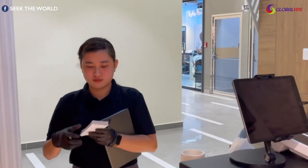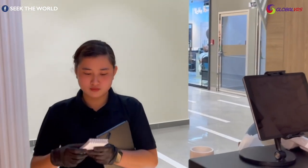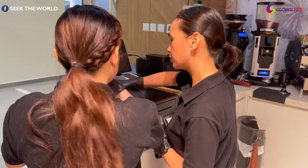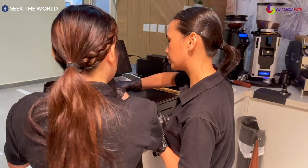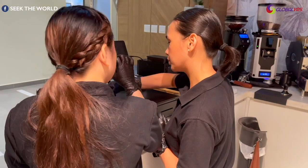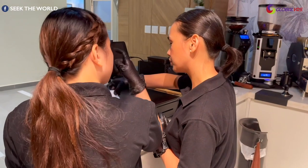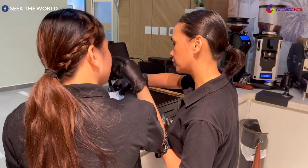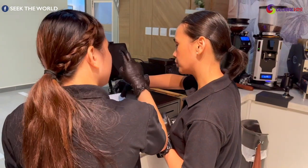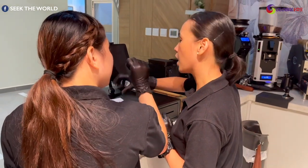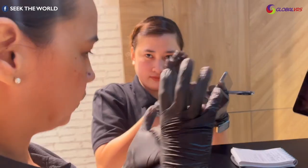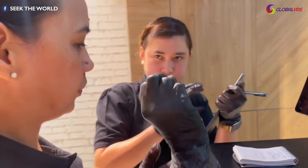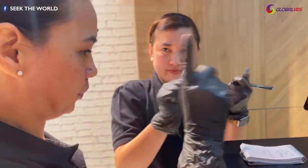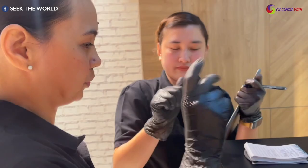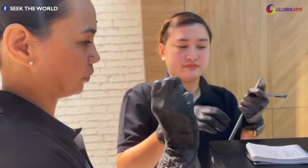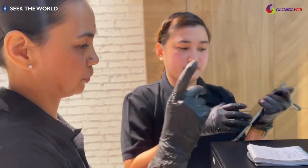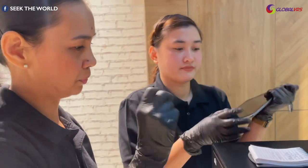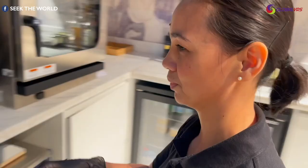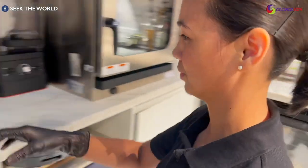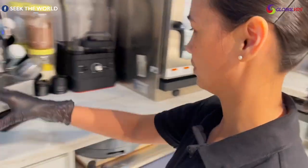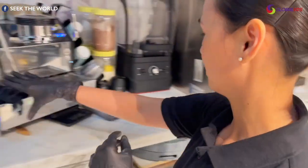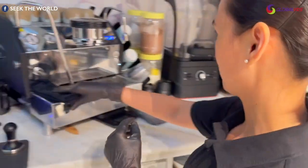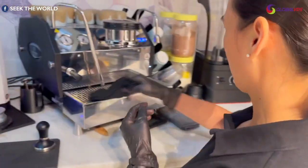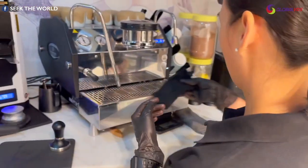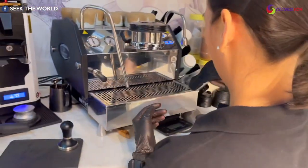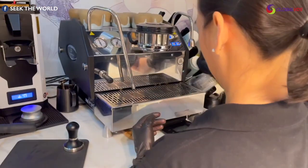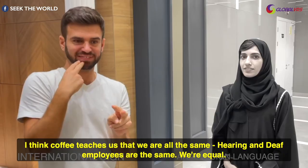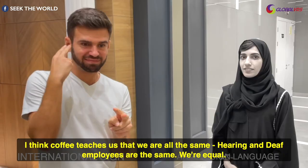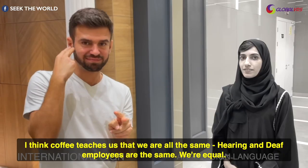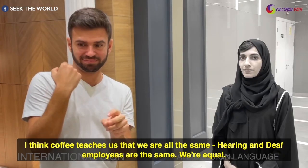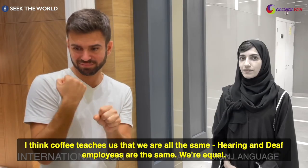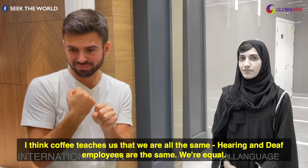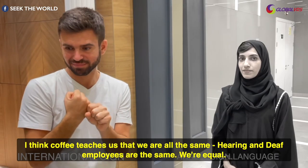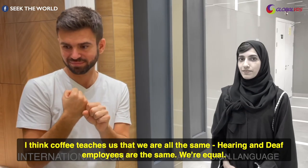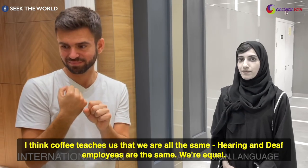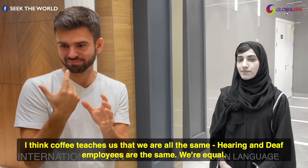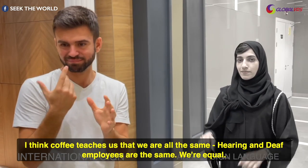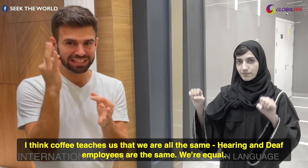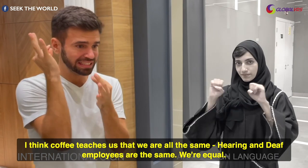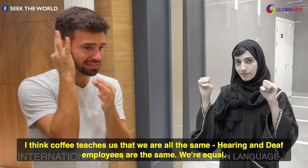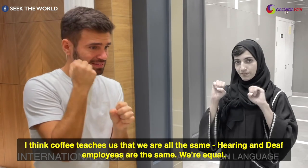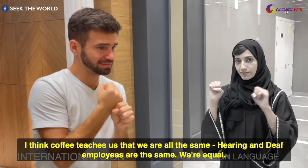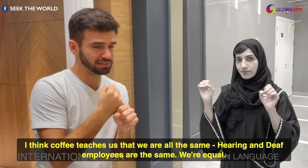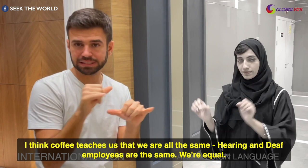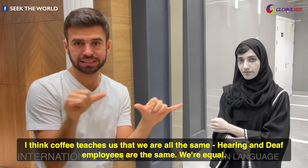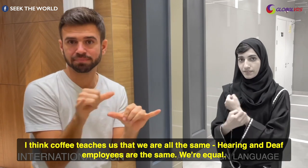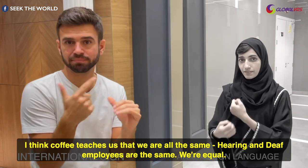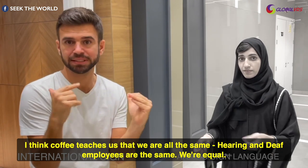They think it is not possible to work with Deaf people, they’re wrong. They can. There is no problem working with them. They’re doing fine. But there are no differences. We are ALL equal.